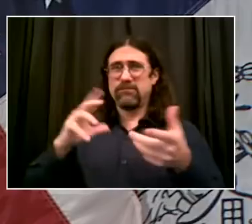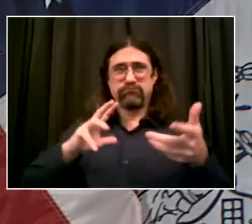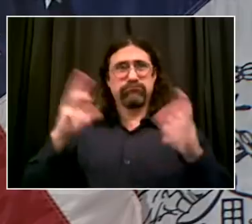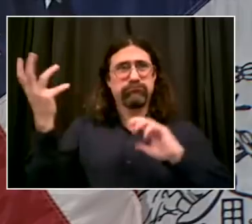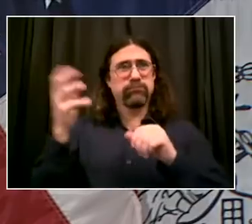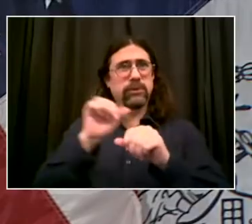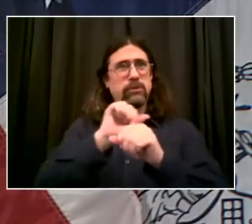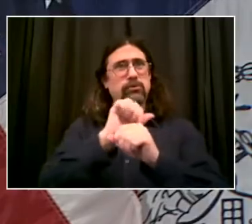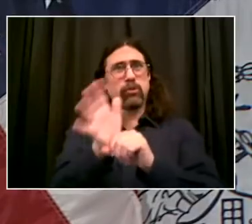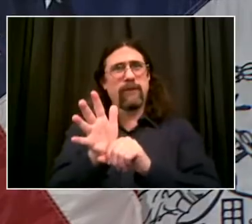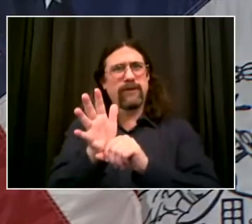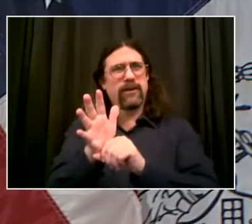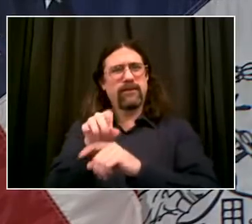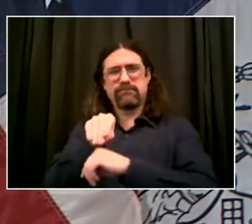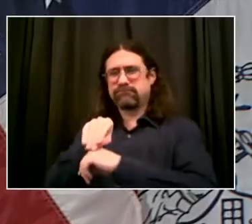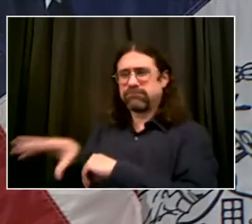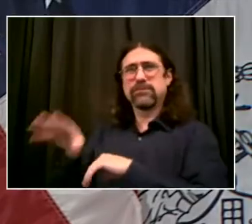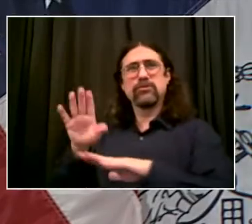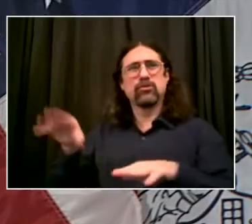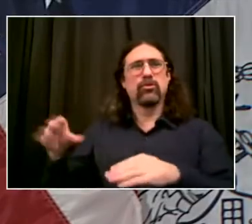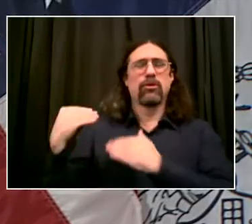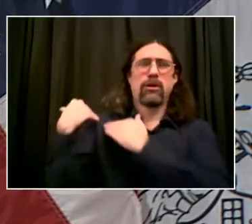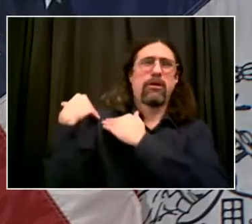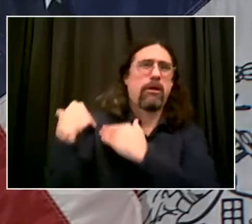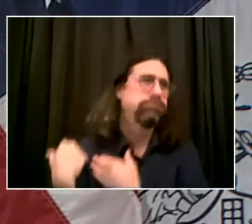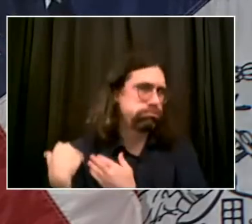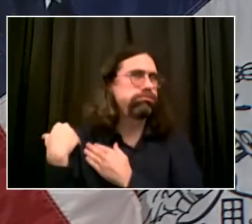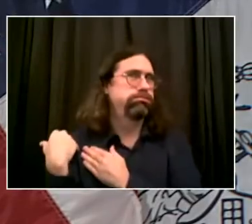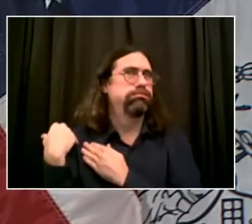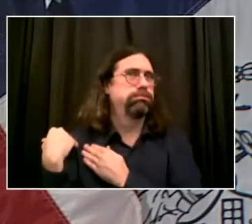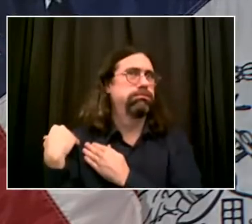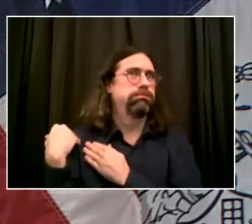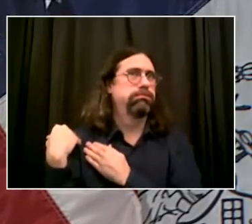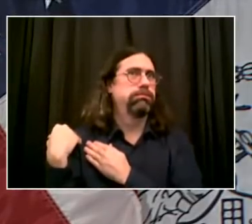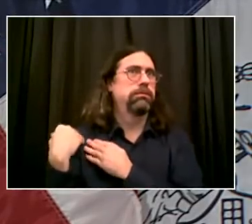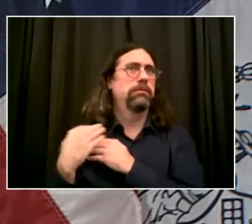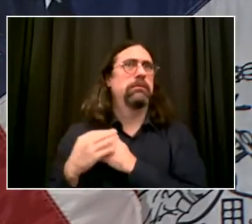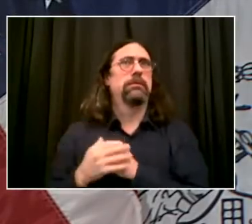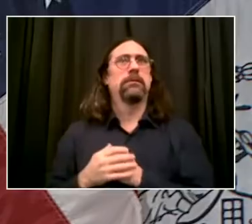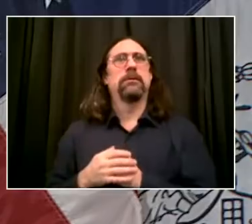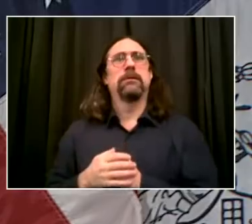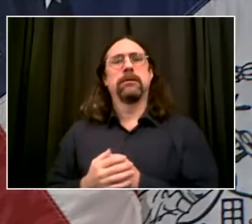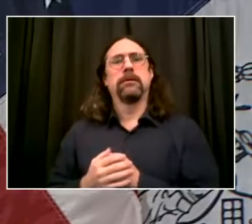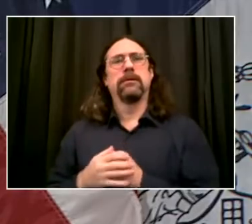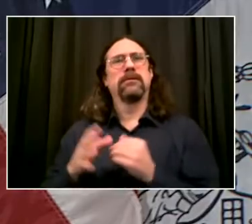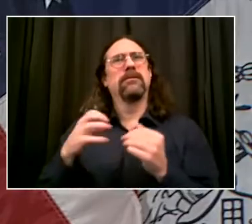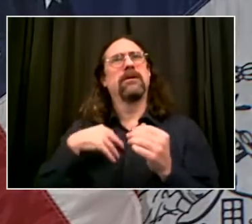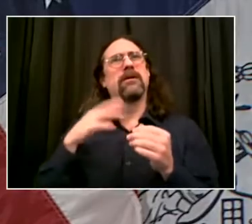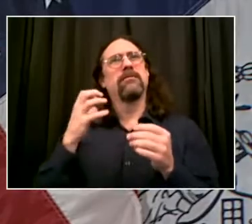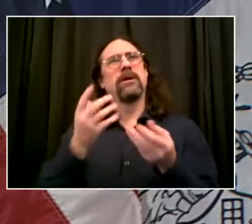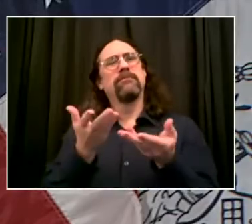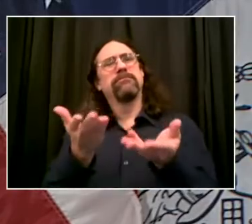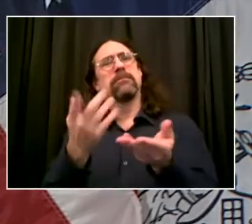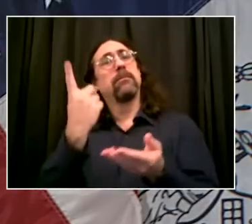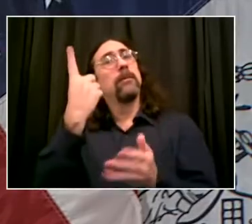THIS A LOT, THE WAITER KIDS ARE CARRYING THAT WE MUST ADDRESS BOTH ON THE ACADEMIC SIDE AND THE EMOTIONAL SIDE. LET ME GIVE YOU AN EXAMPLLE I'M JUST GOING TO PAINT YOU A